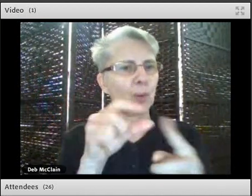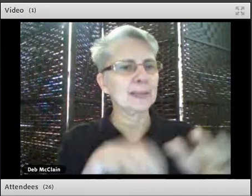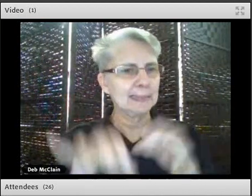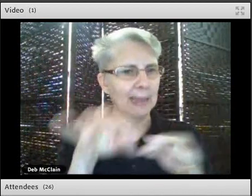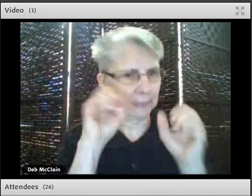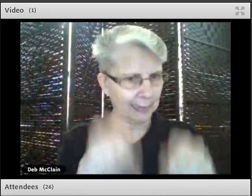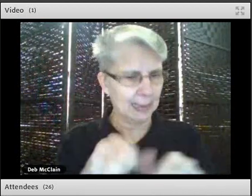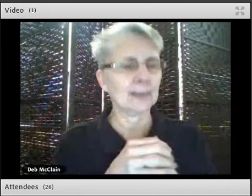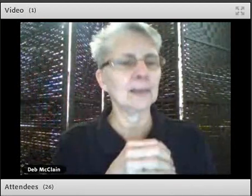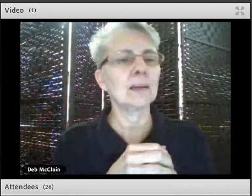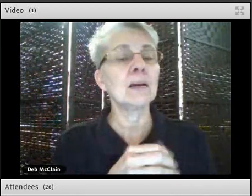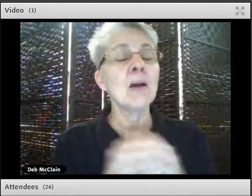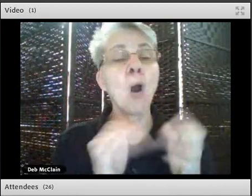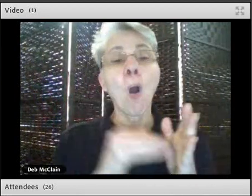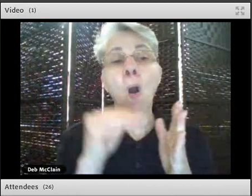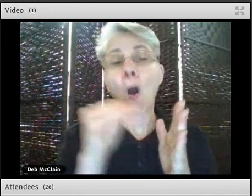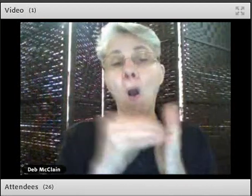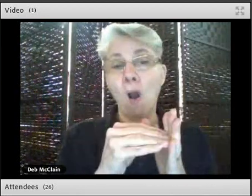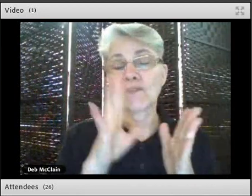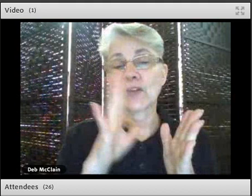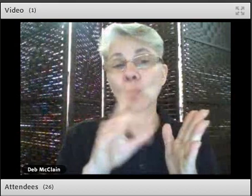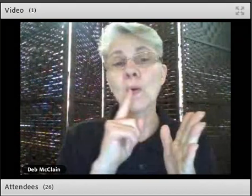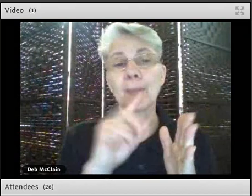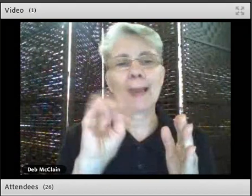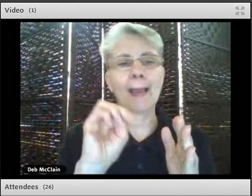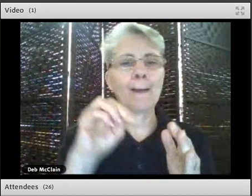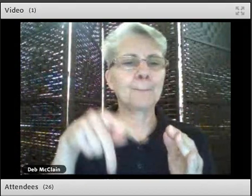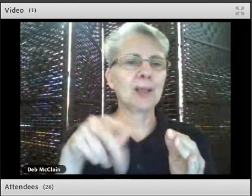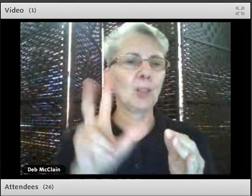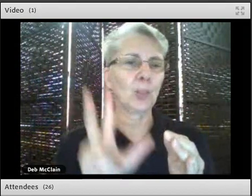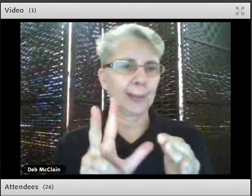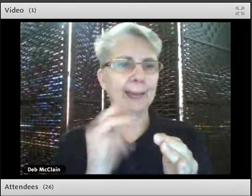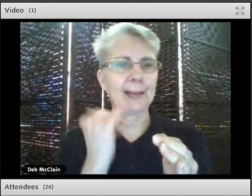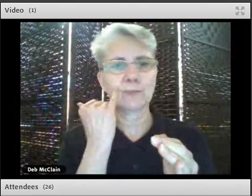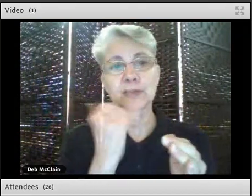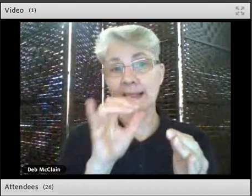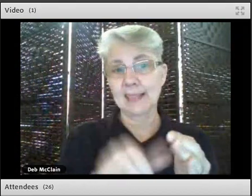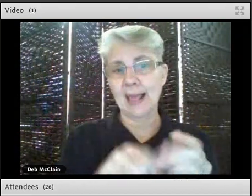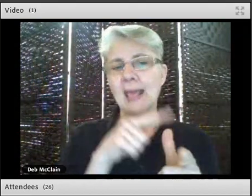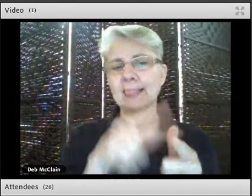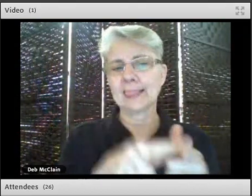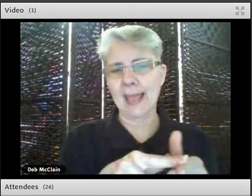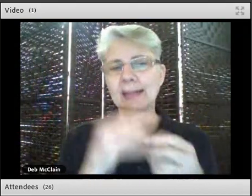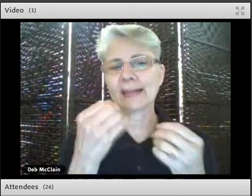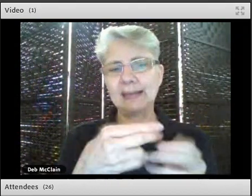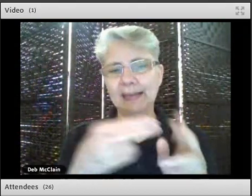For Playaways, they have a proprietary format. That is ACELP.